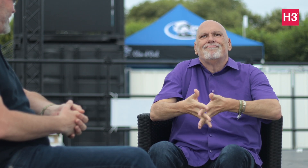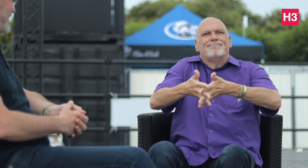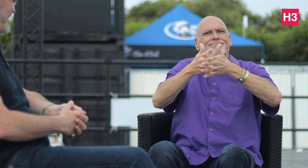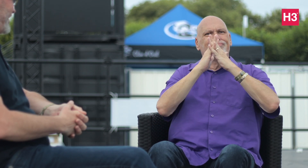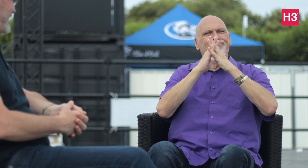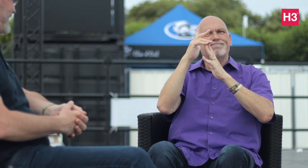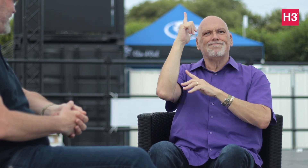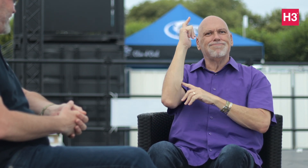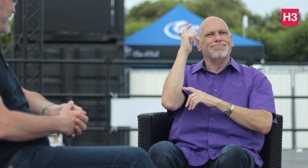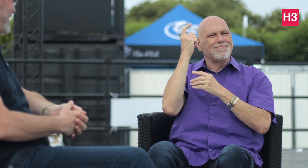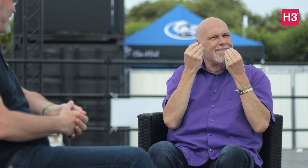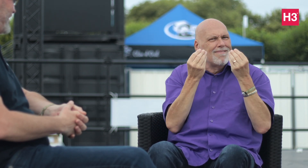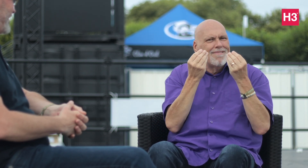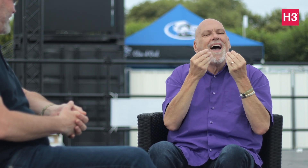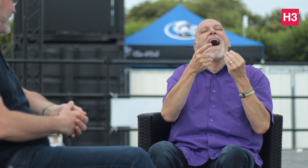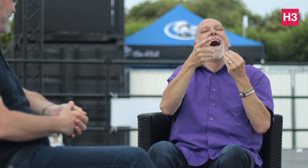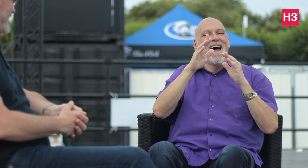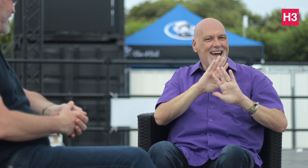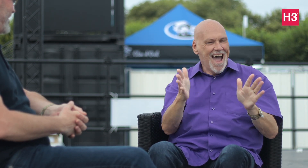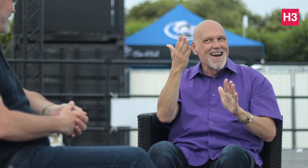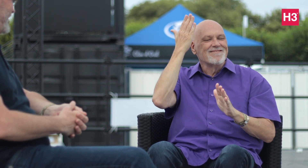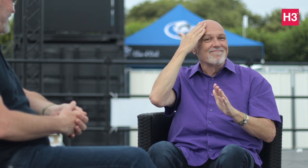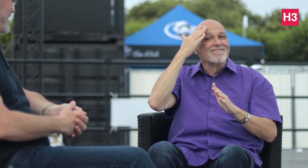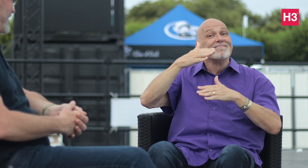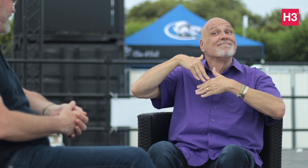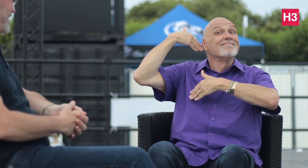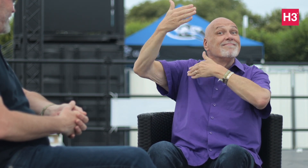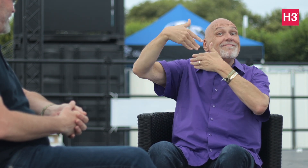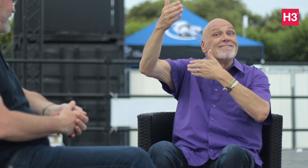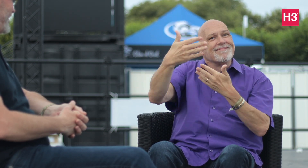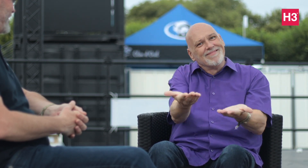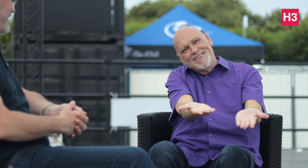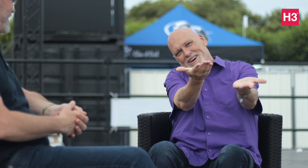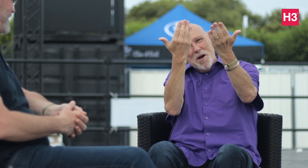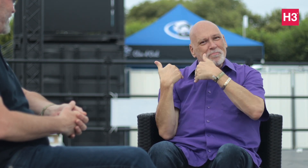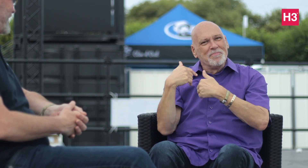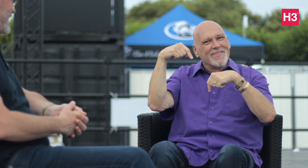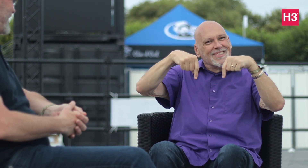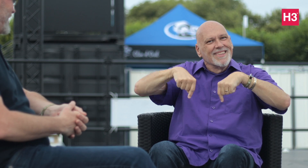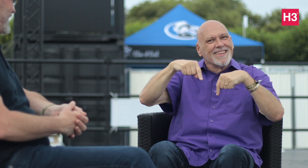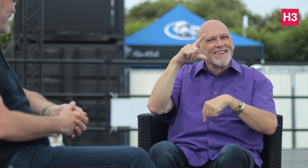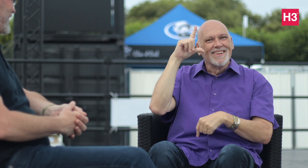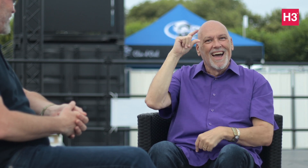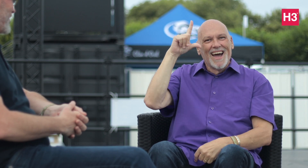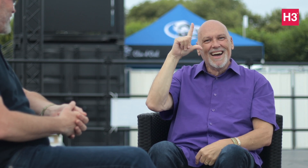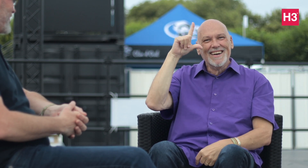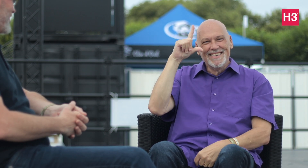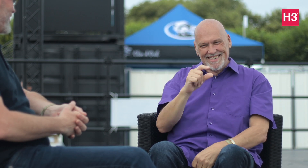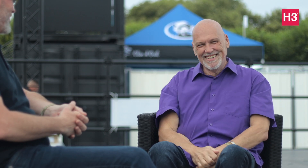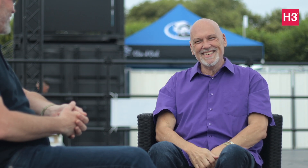Be sure to attend the upcoming Clin d’Oeil festivals in the future!